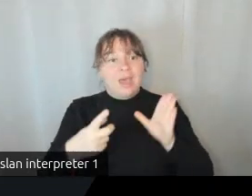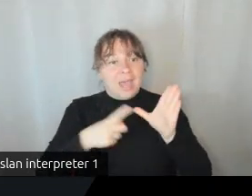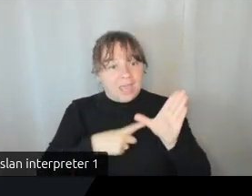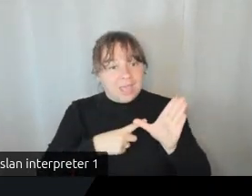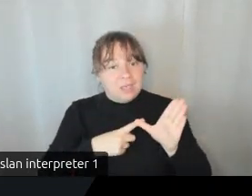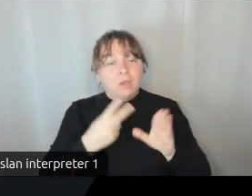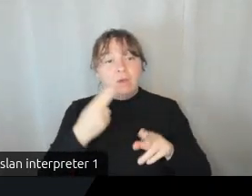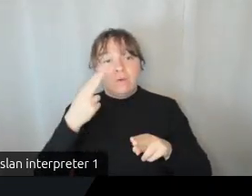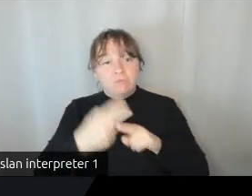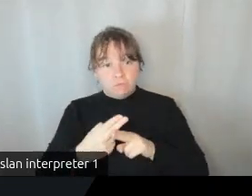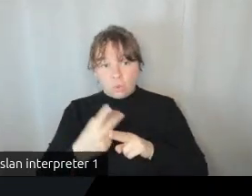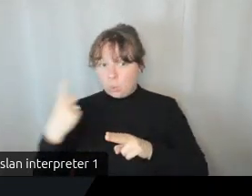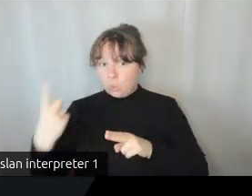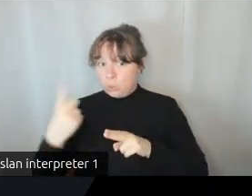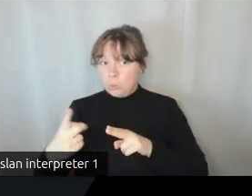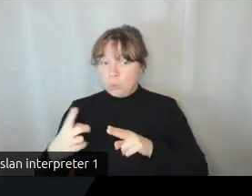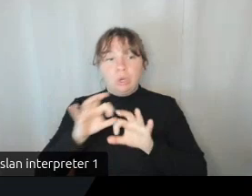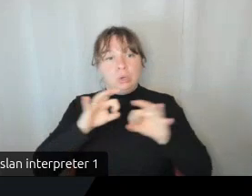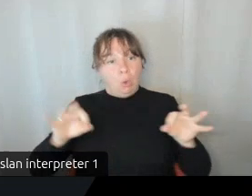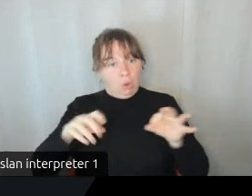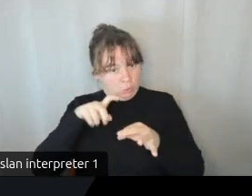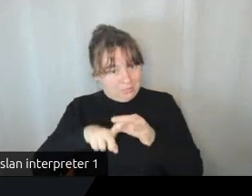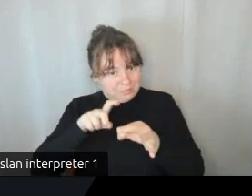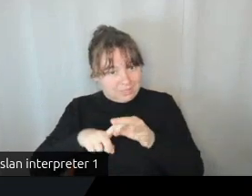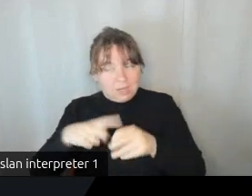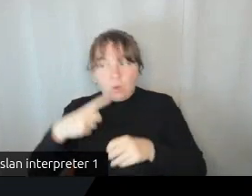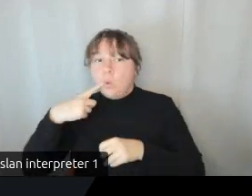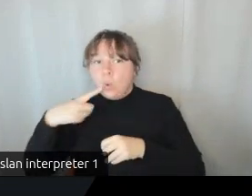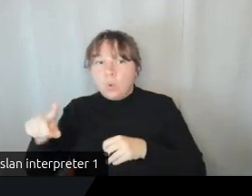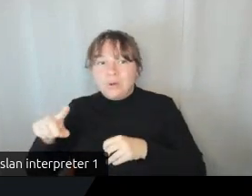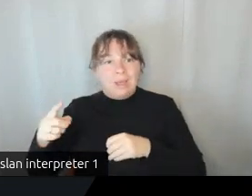slightly different and it's important to recognize the difference between the two. For the purpose of